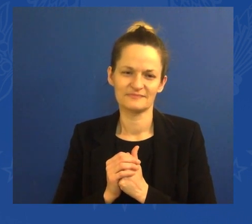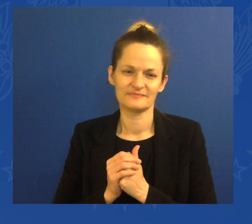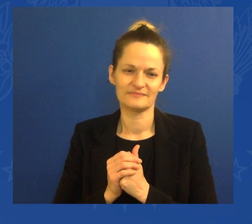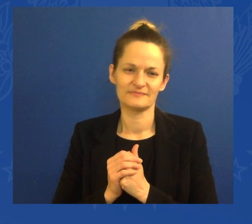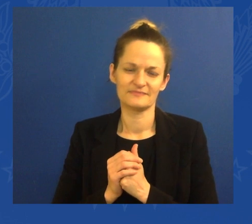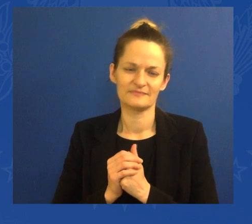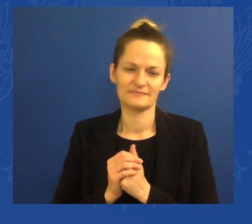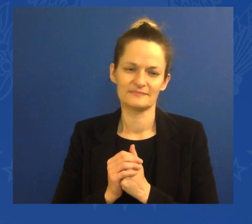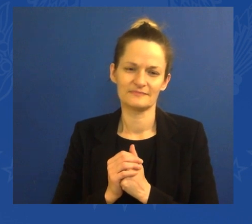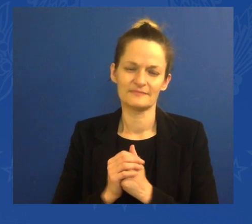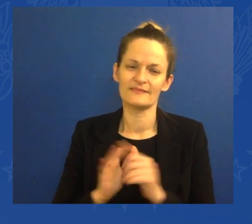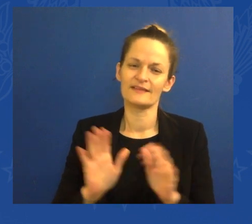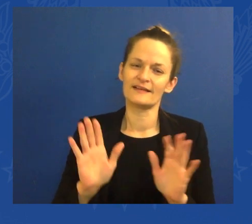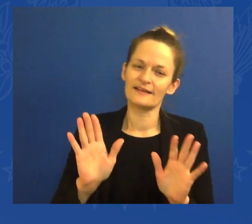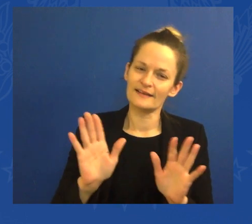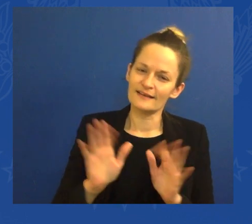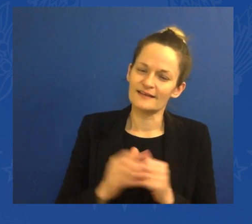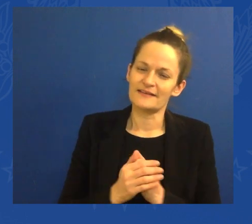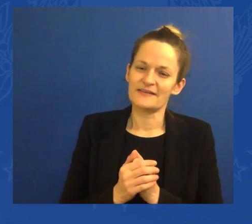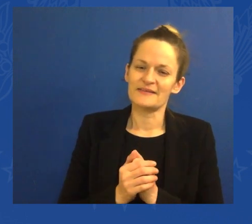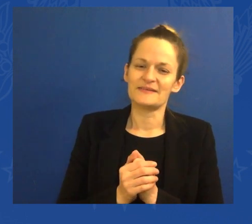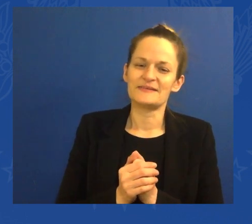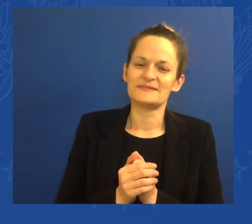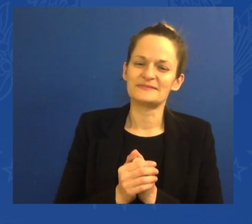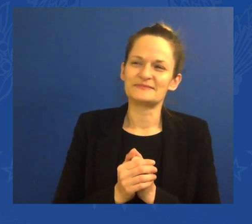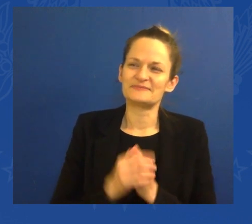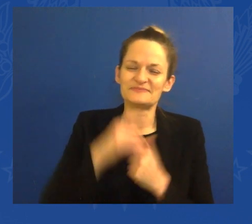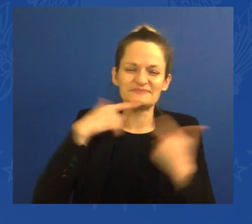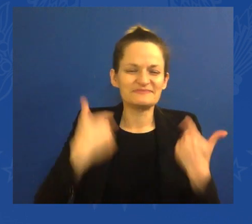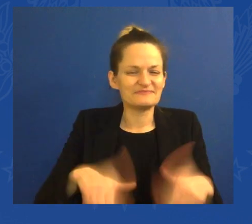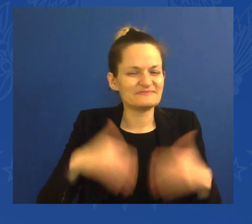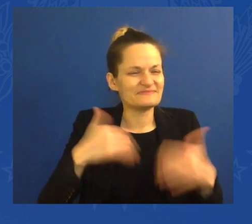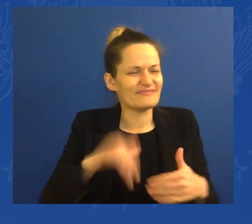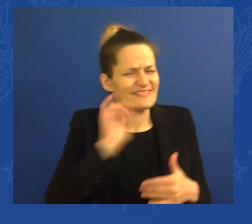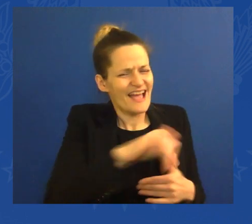It felt like Americans across the country were holding their breath